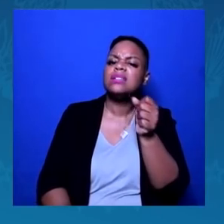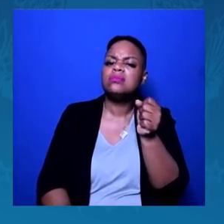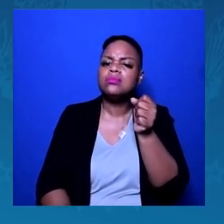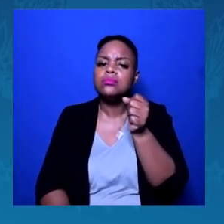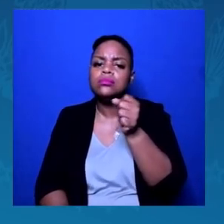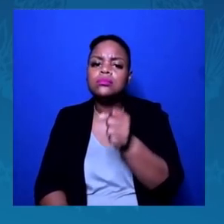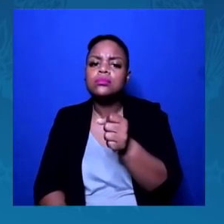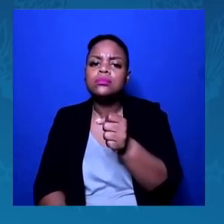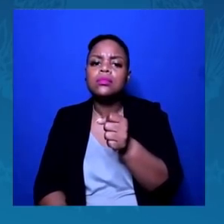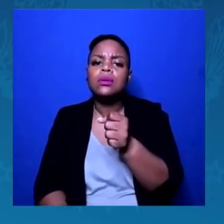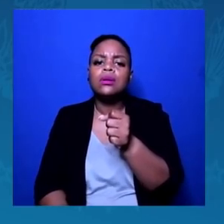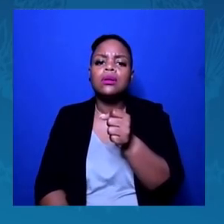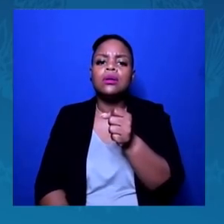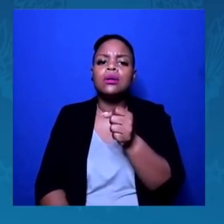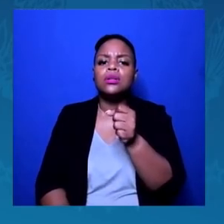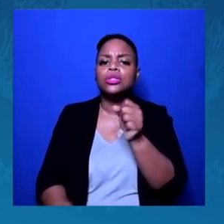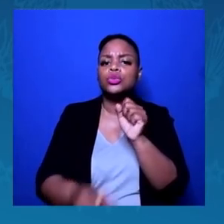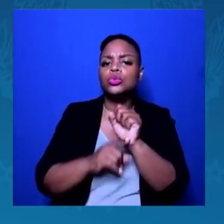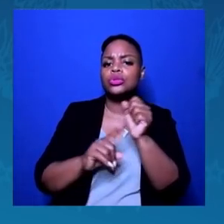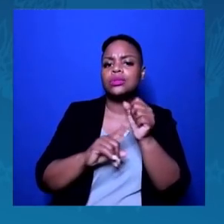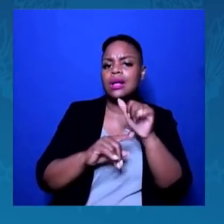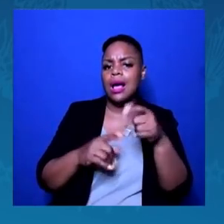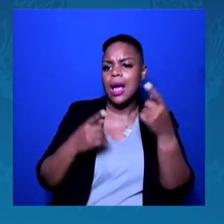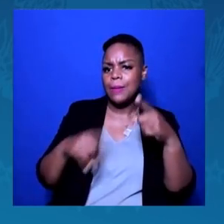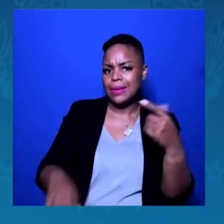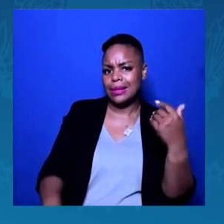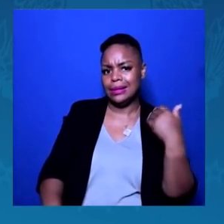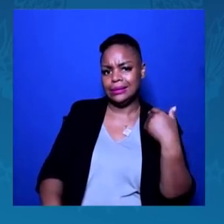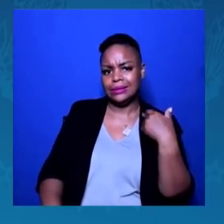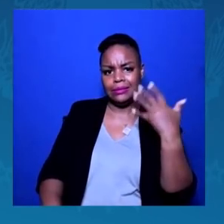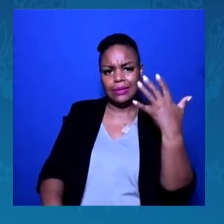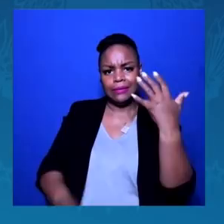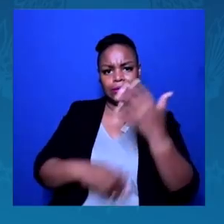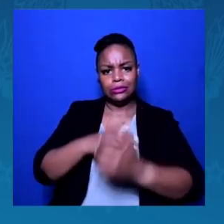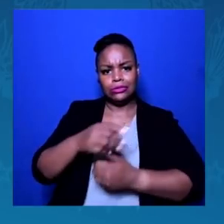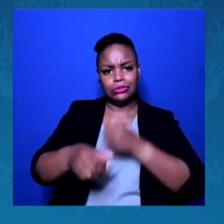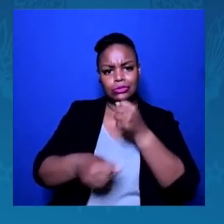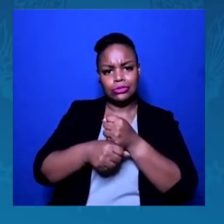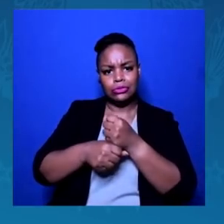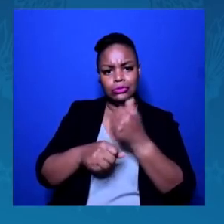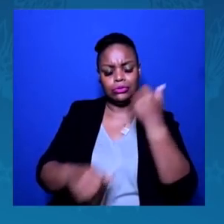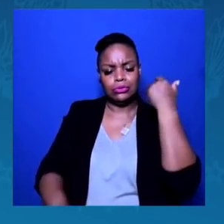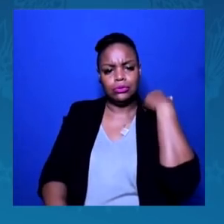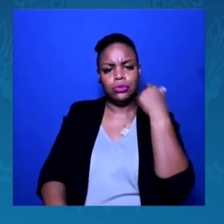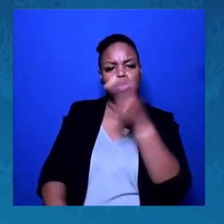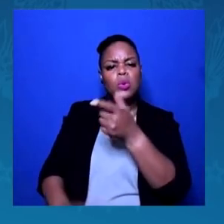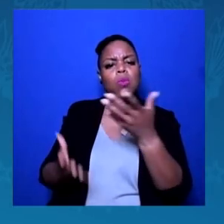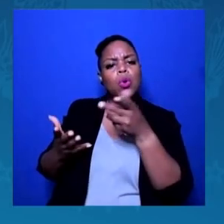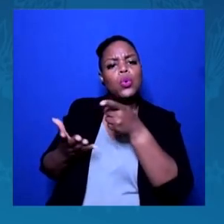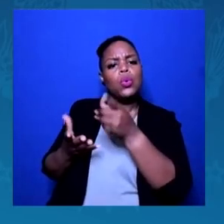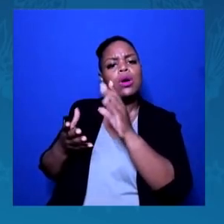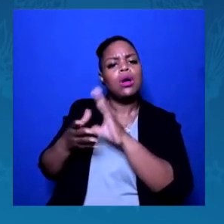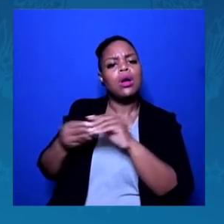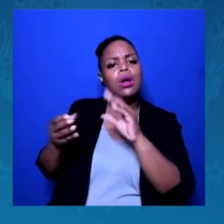that are concerned for their safety? And is the U.S. doing anything to address that situation? And then I have a follow up on Afghanistan.